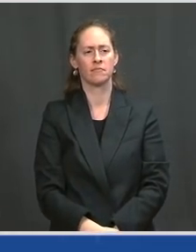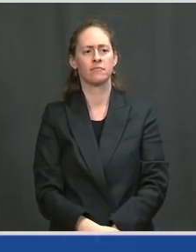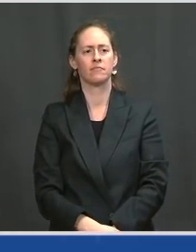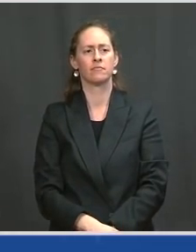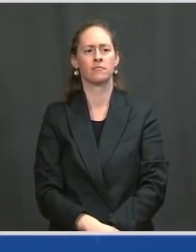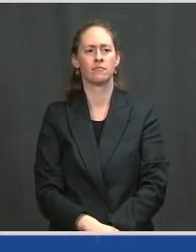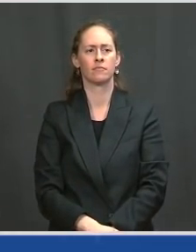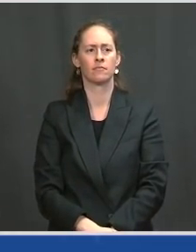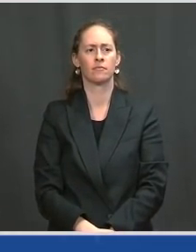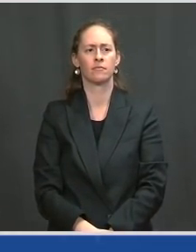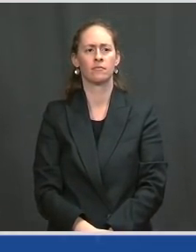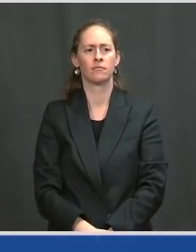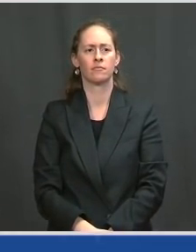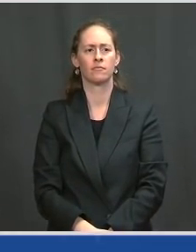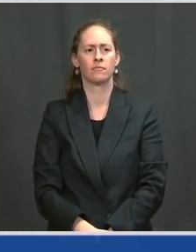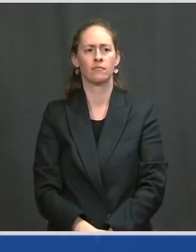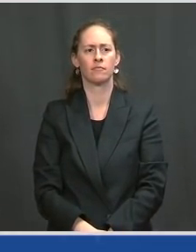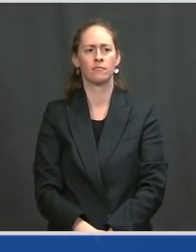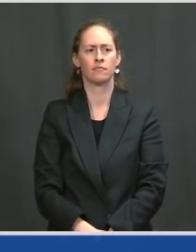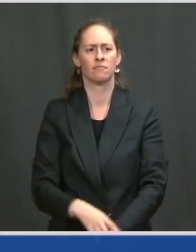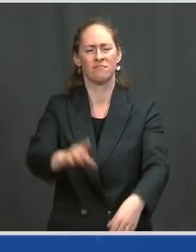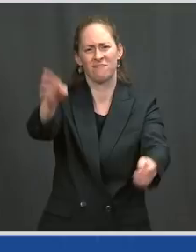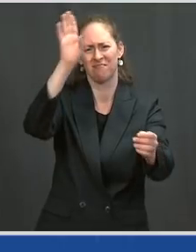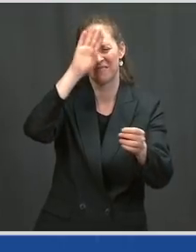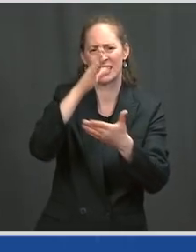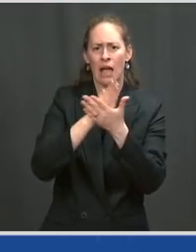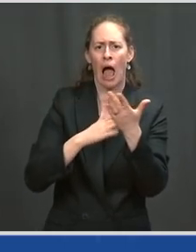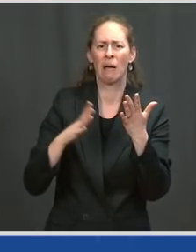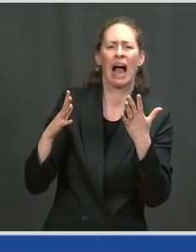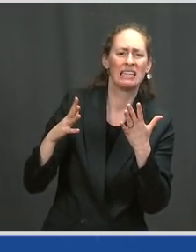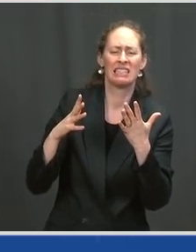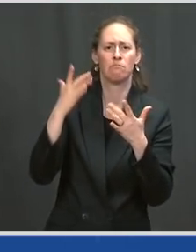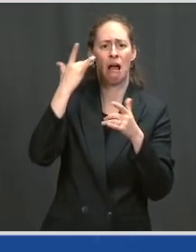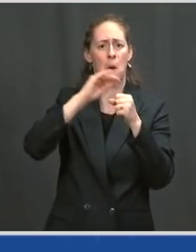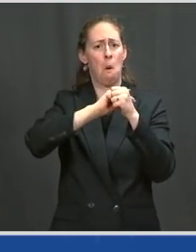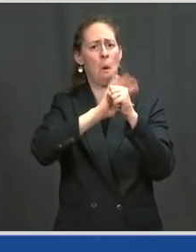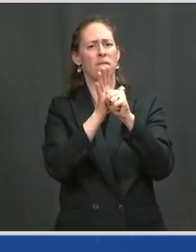between their basic safety and a paycheck, but, otherwise, that's the law.